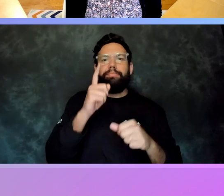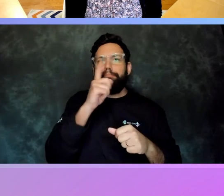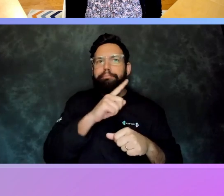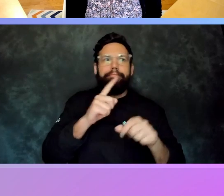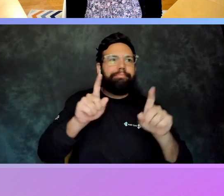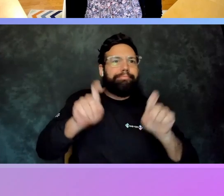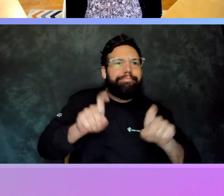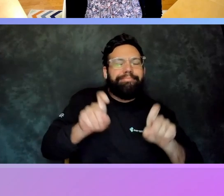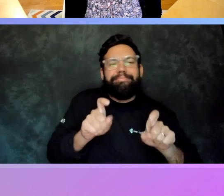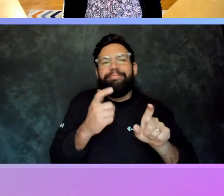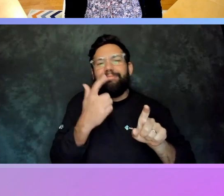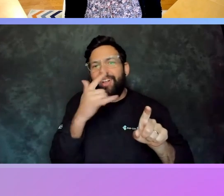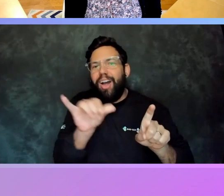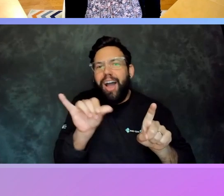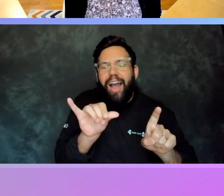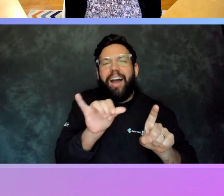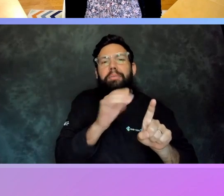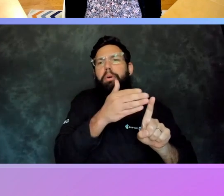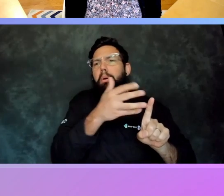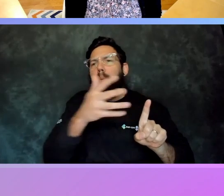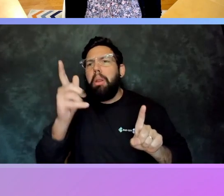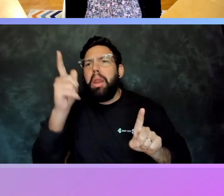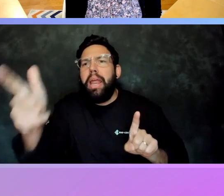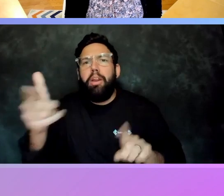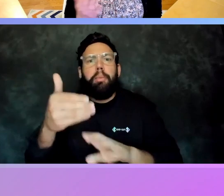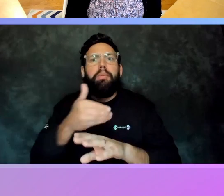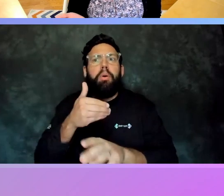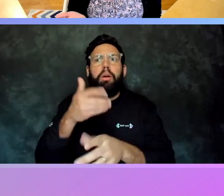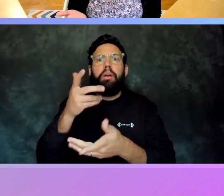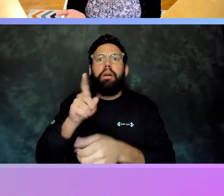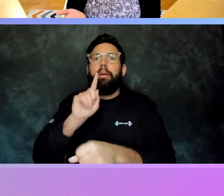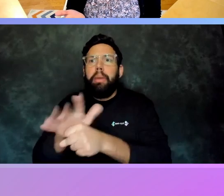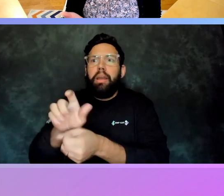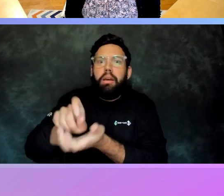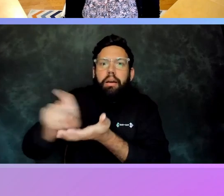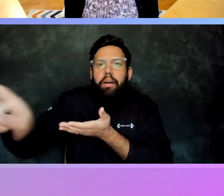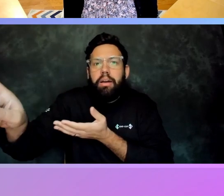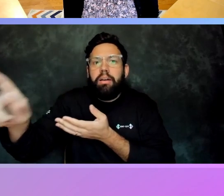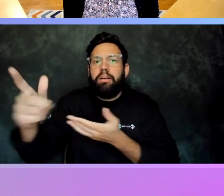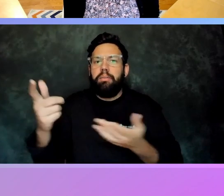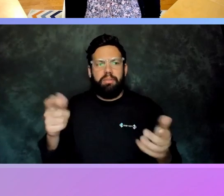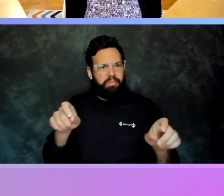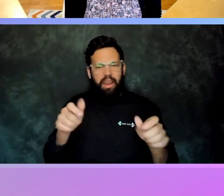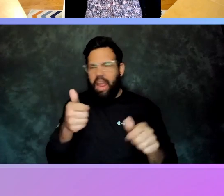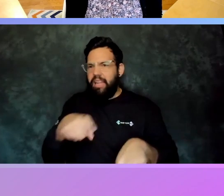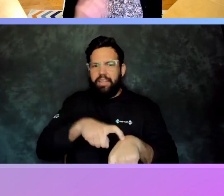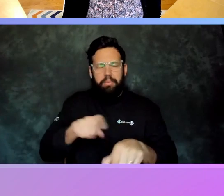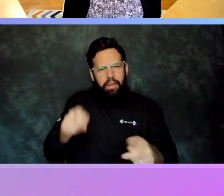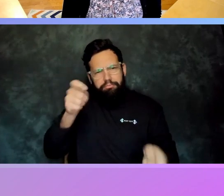the web, they are filtered by issues that can be addressed in the design base, we see the top issues fall into